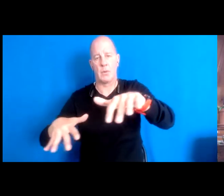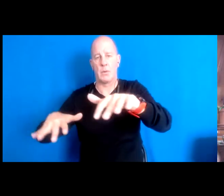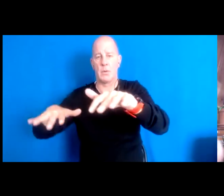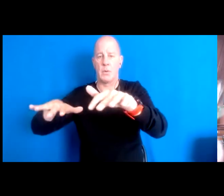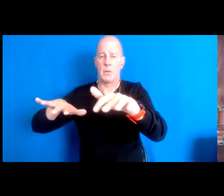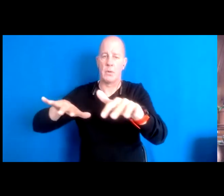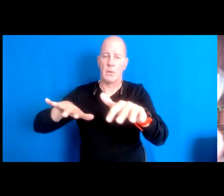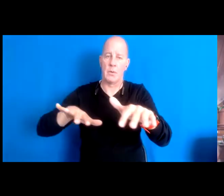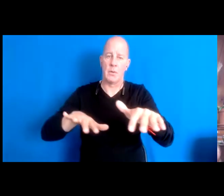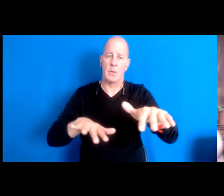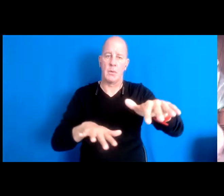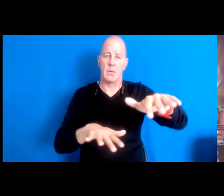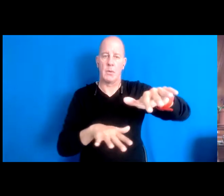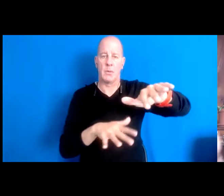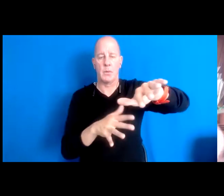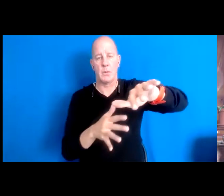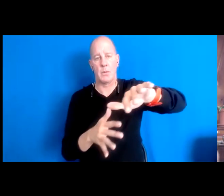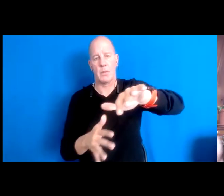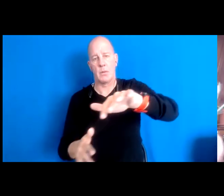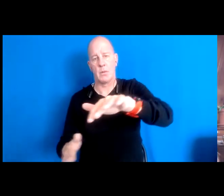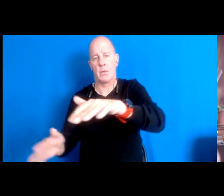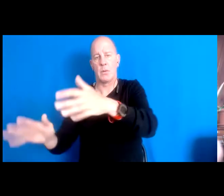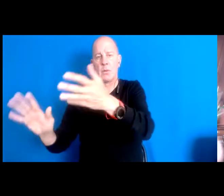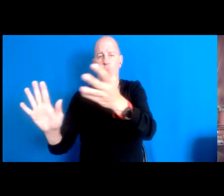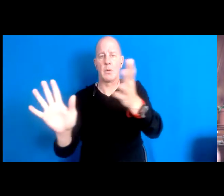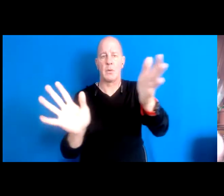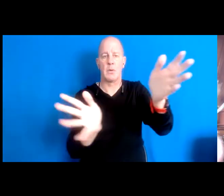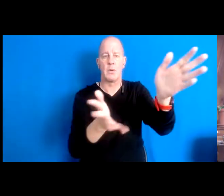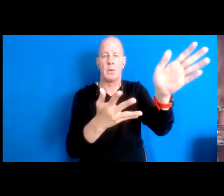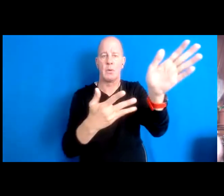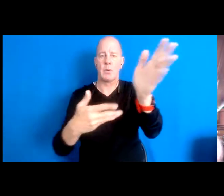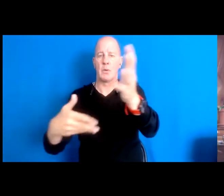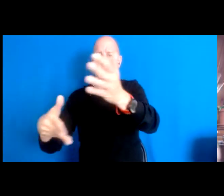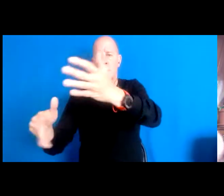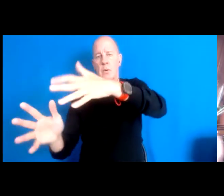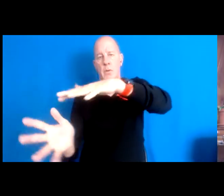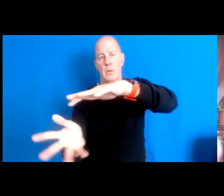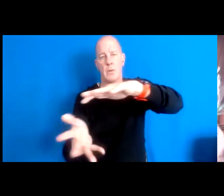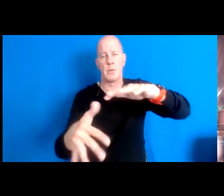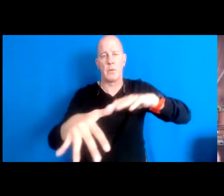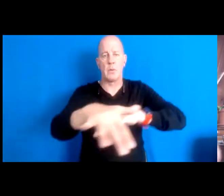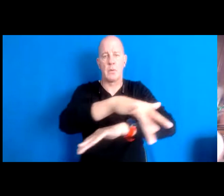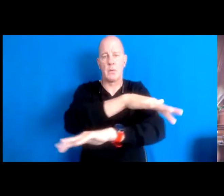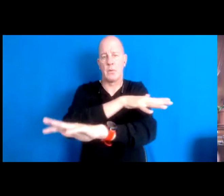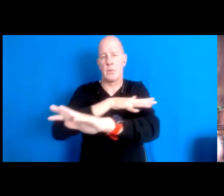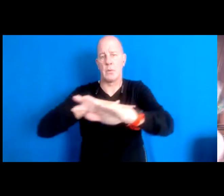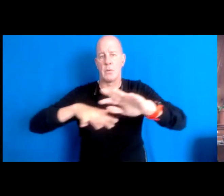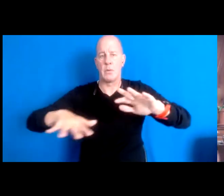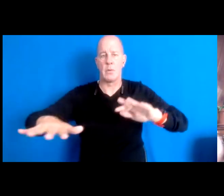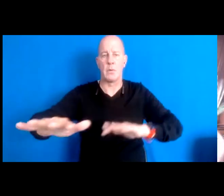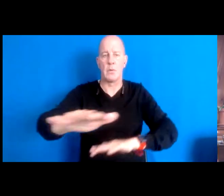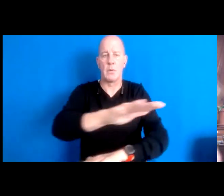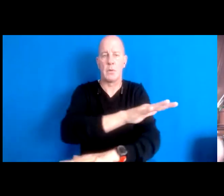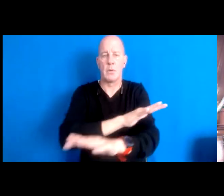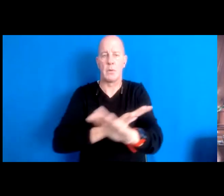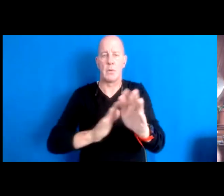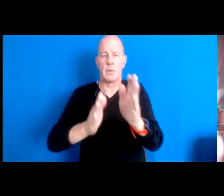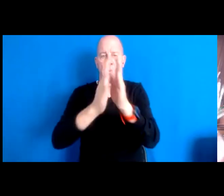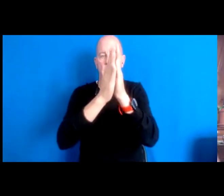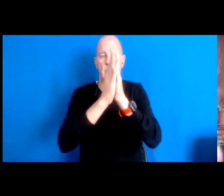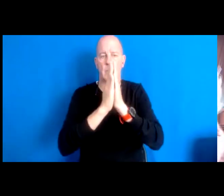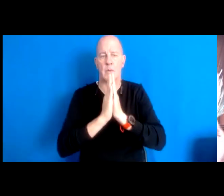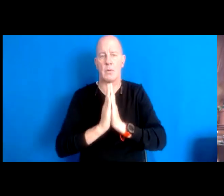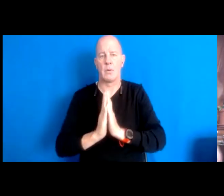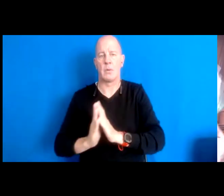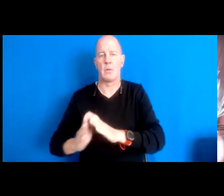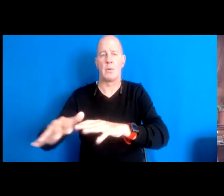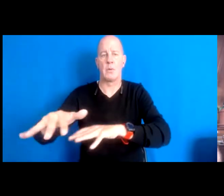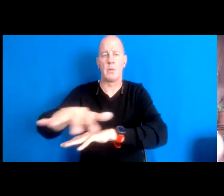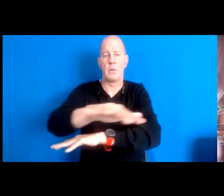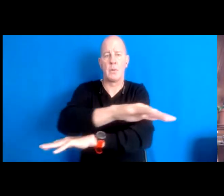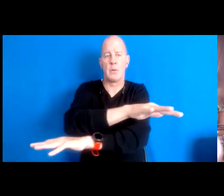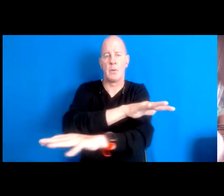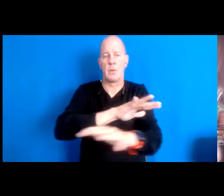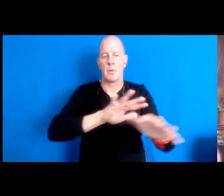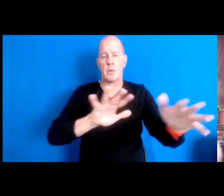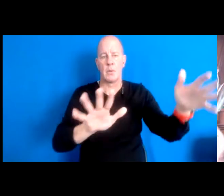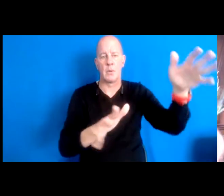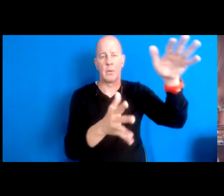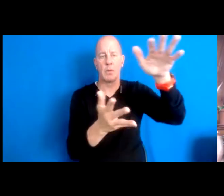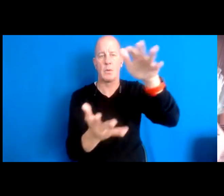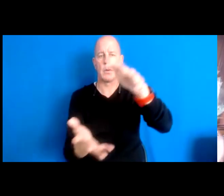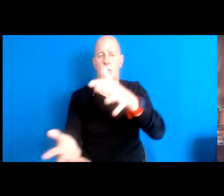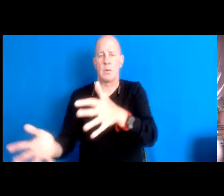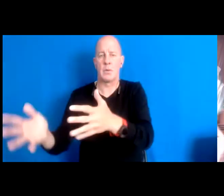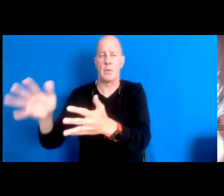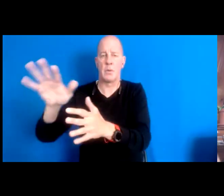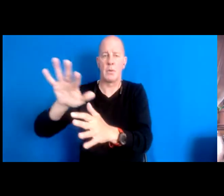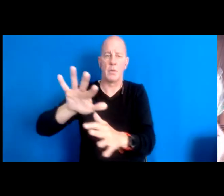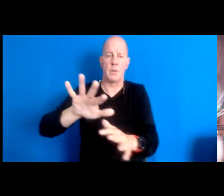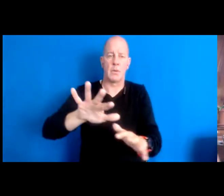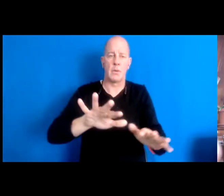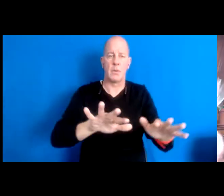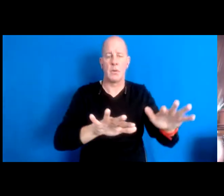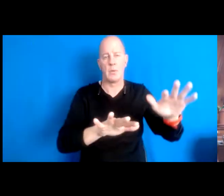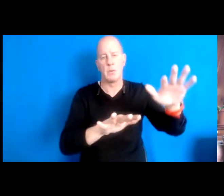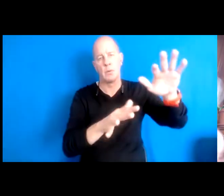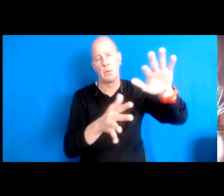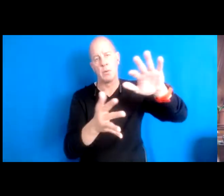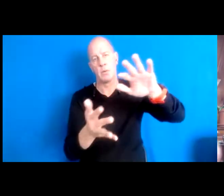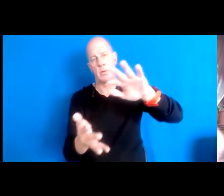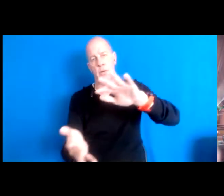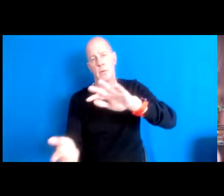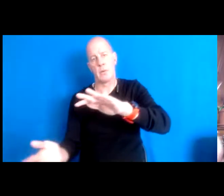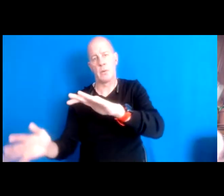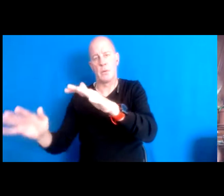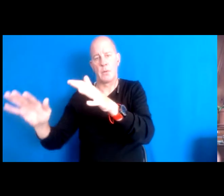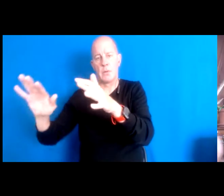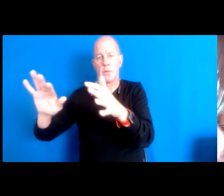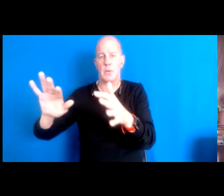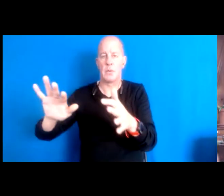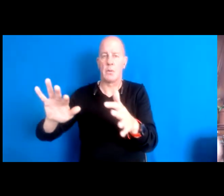16:15:32 Eb. 16:15:43 We